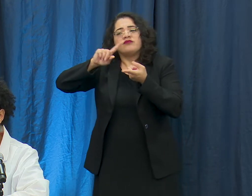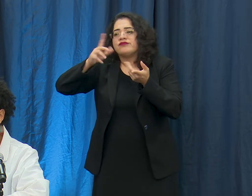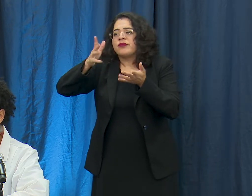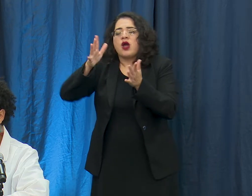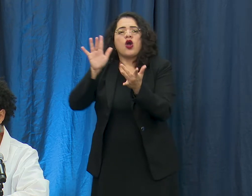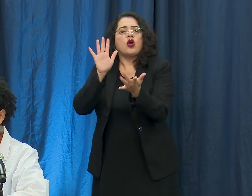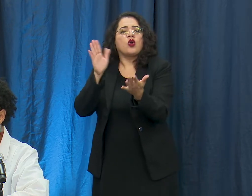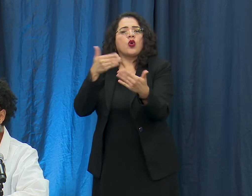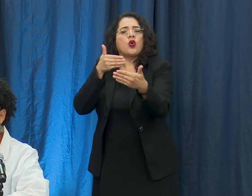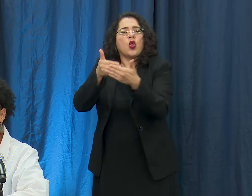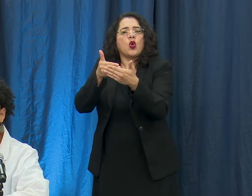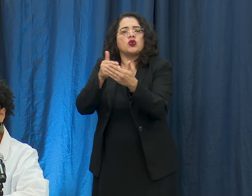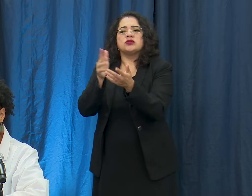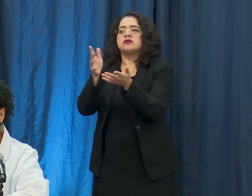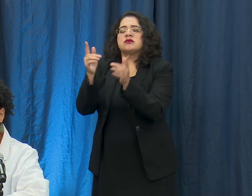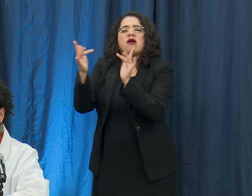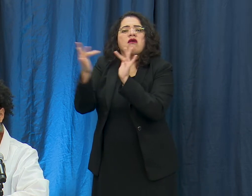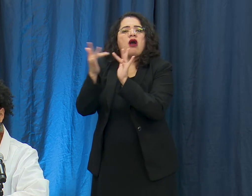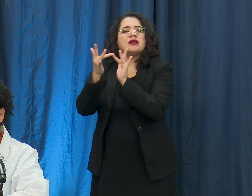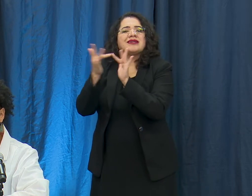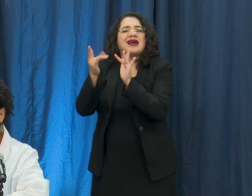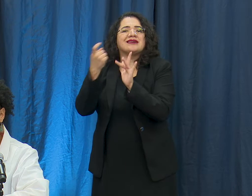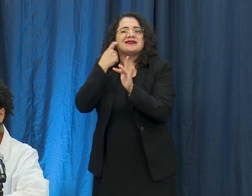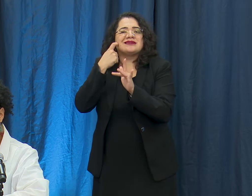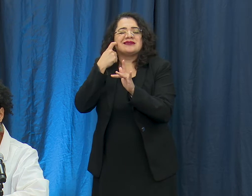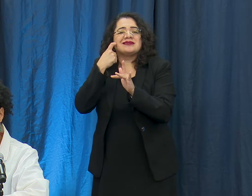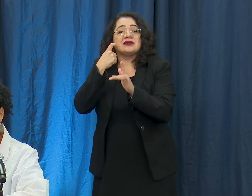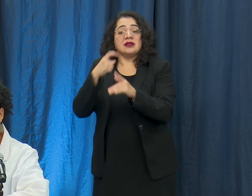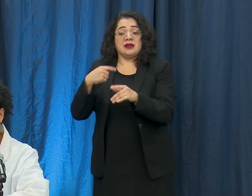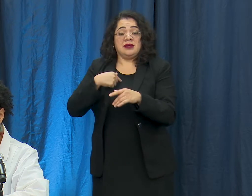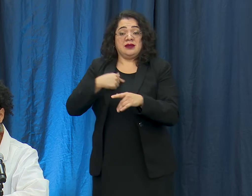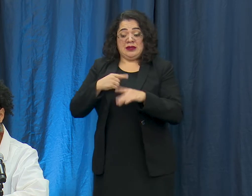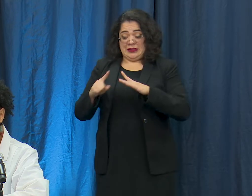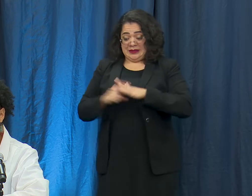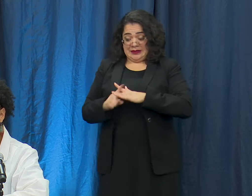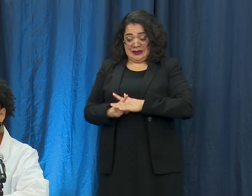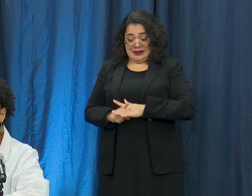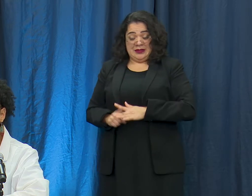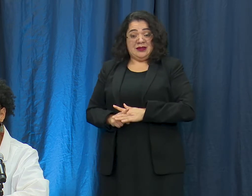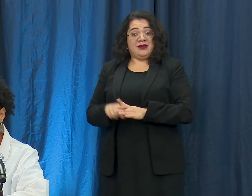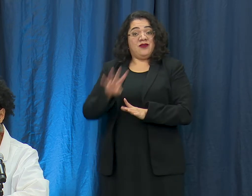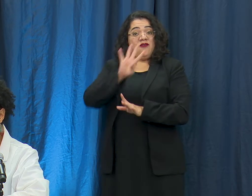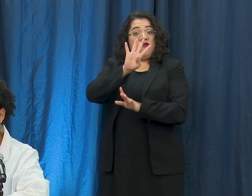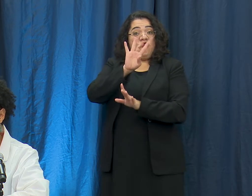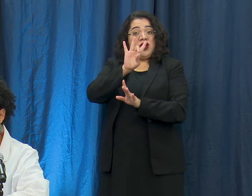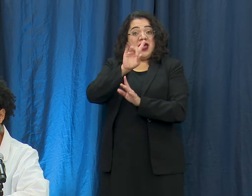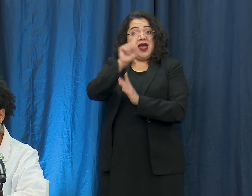up to 48 hours before their symptoms started or while they were symptomatic